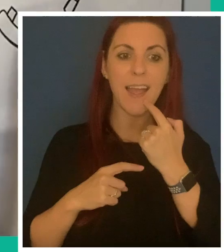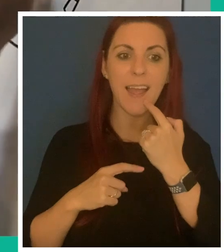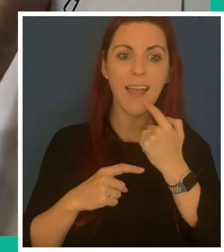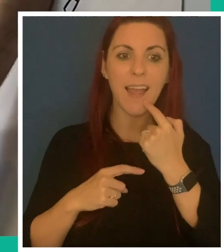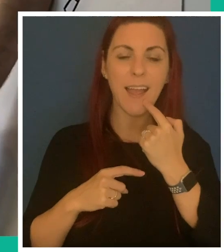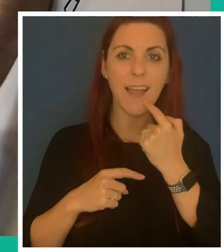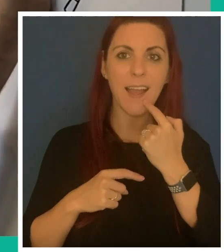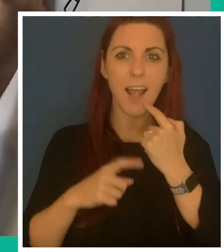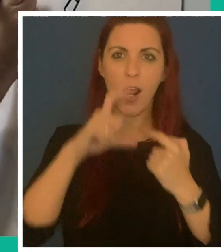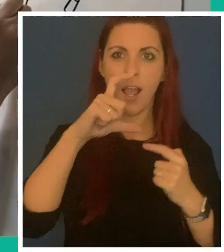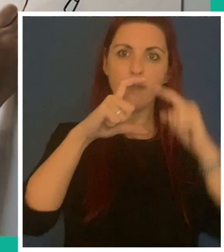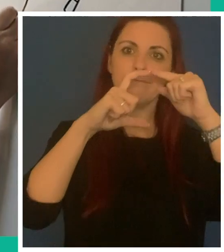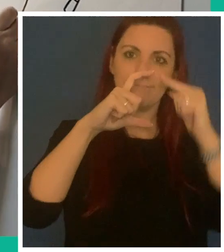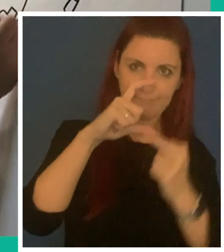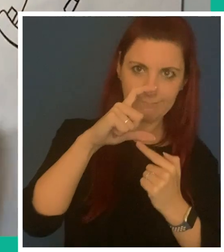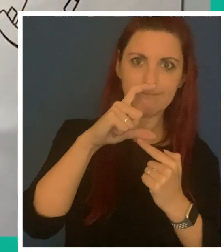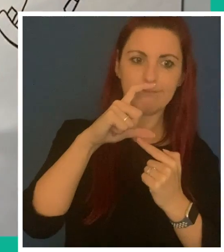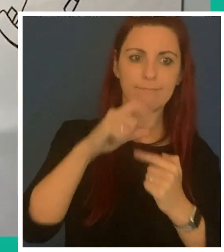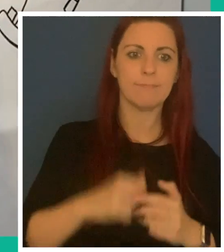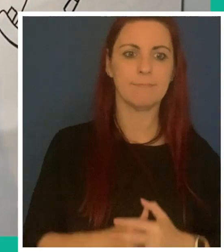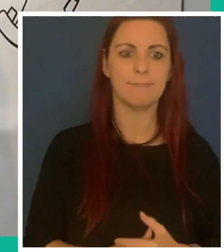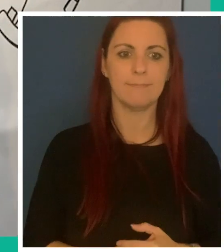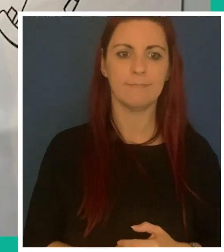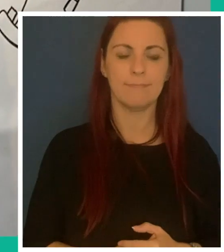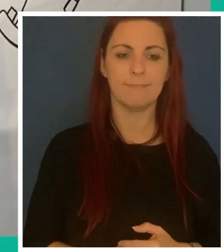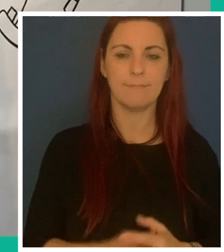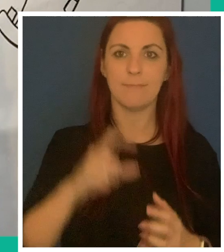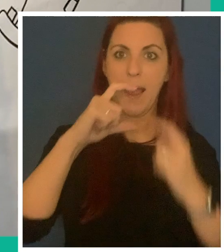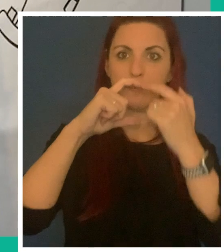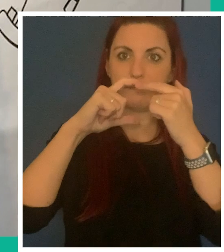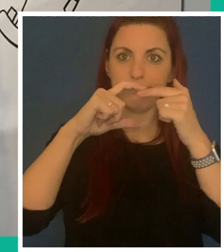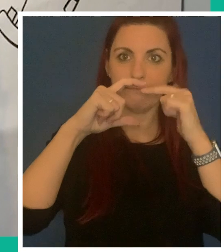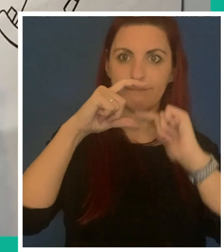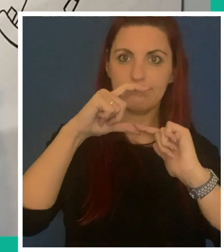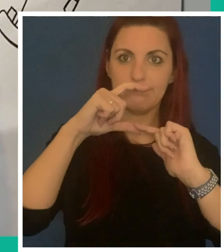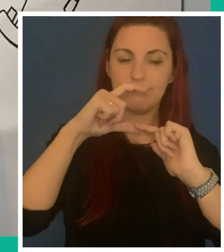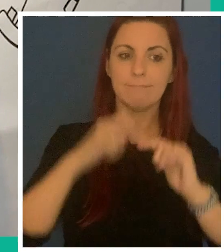So a curve that goes from here down to here, excellent.